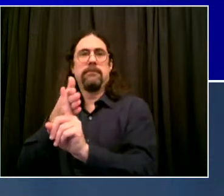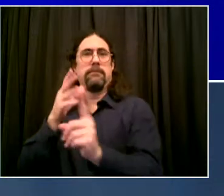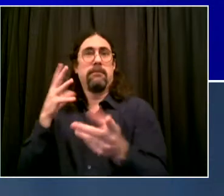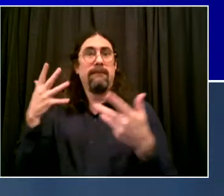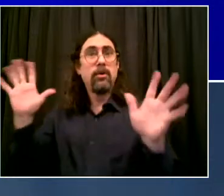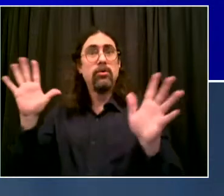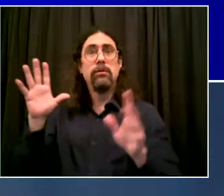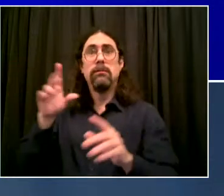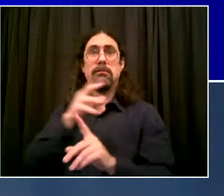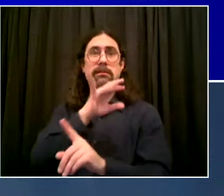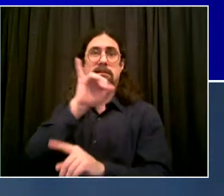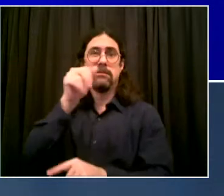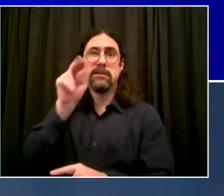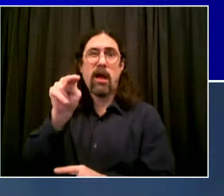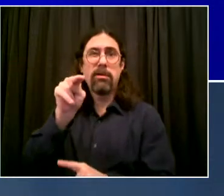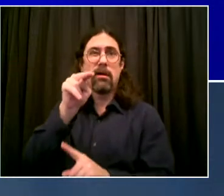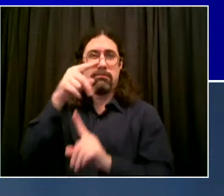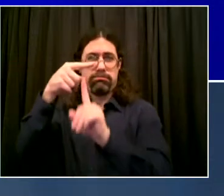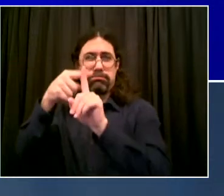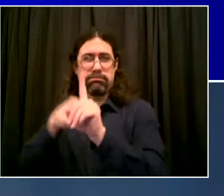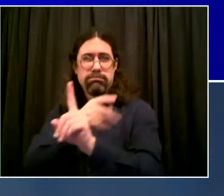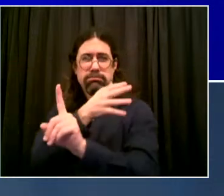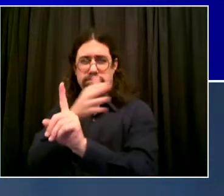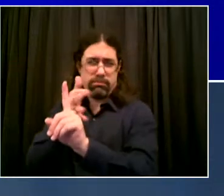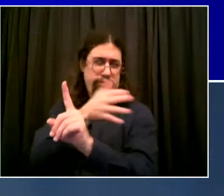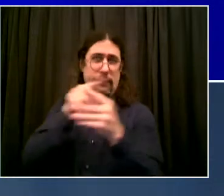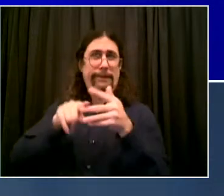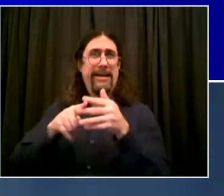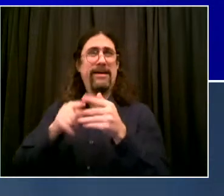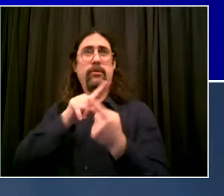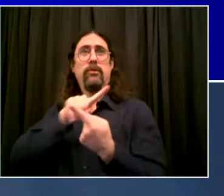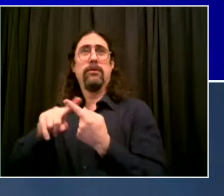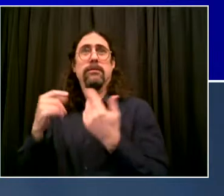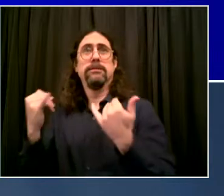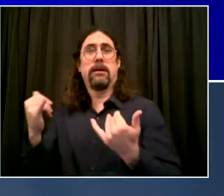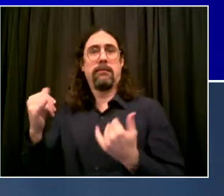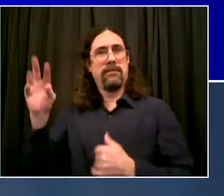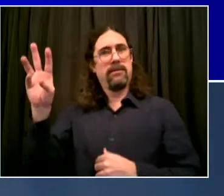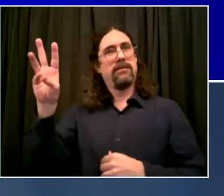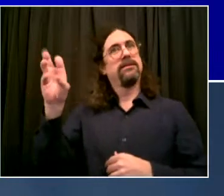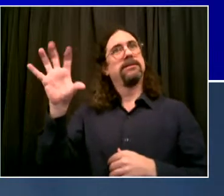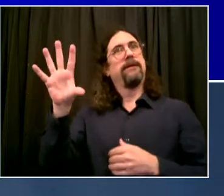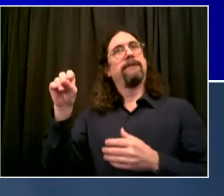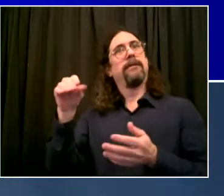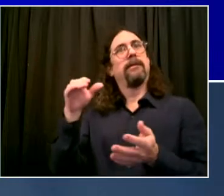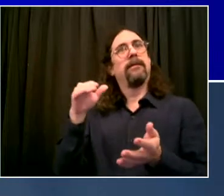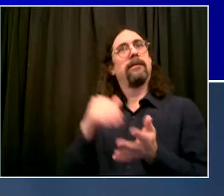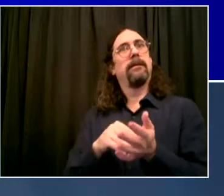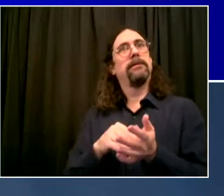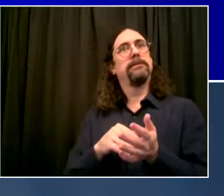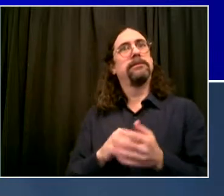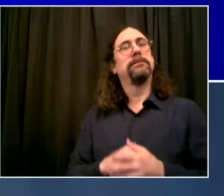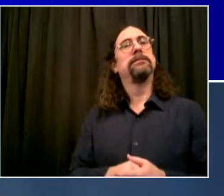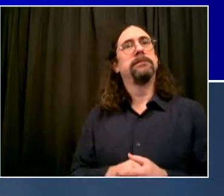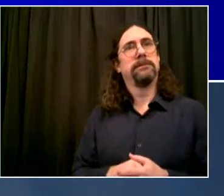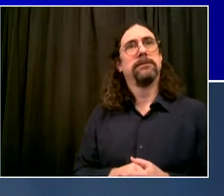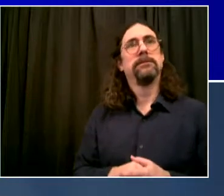PEOPLE OF THE CITY, THAT IS MORE PEOPLE THAN THE TOTAL